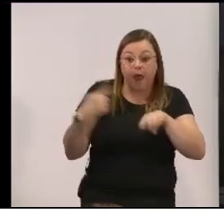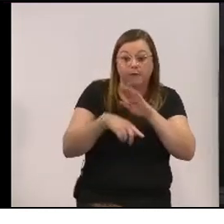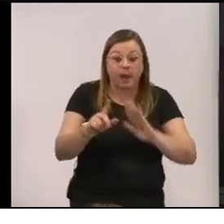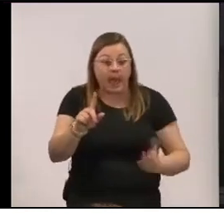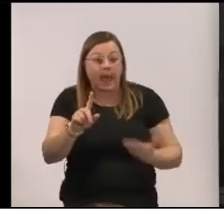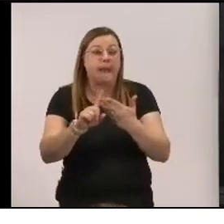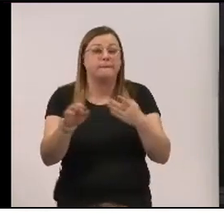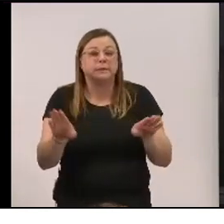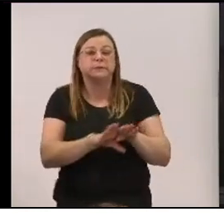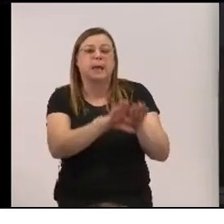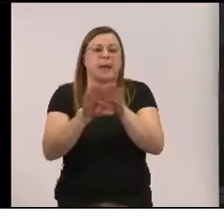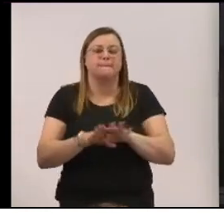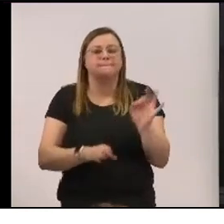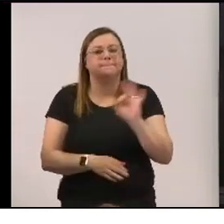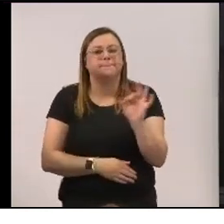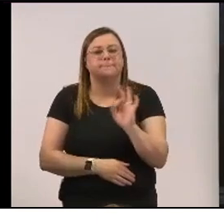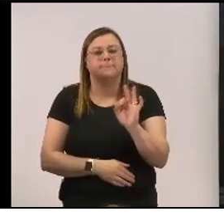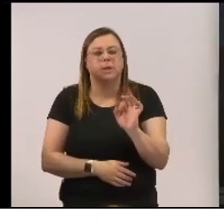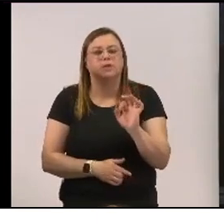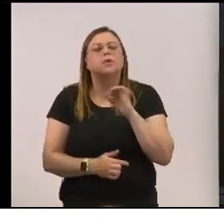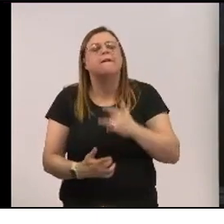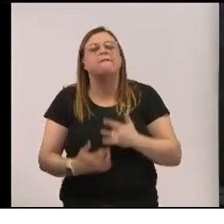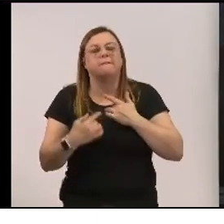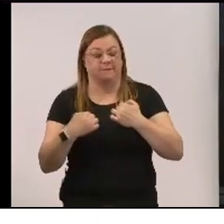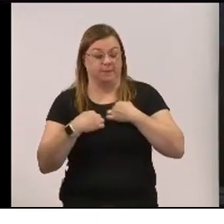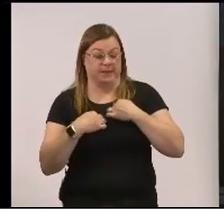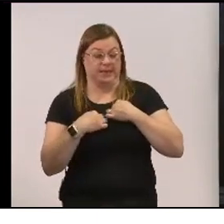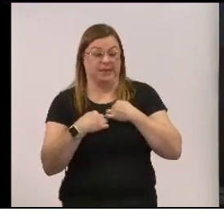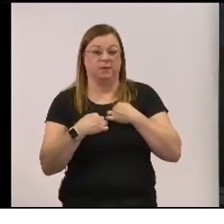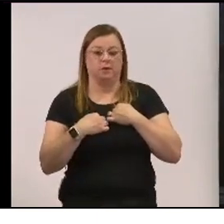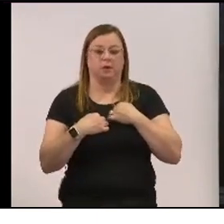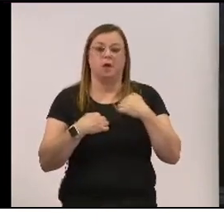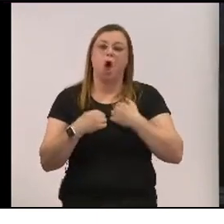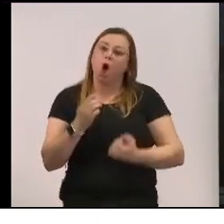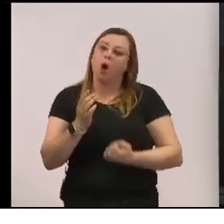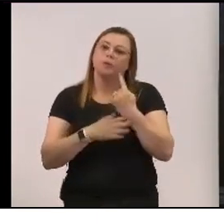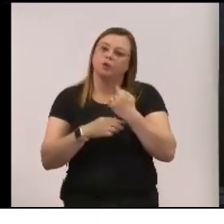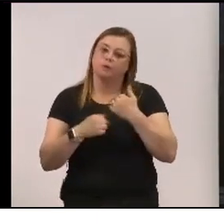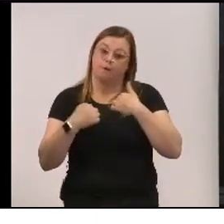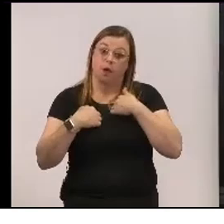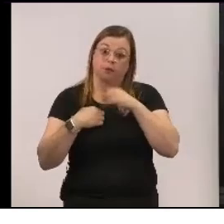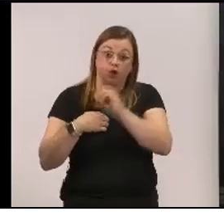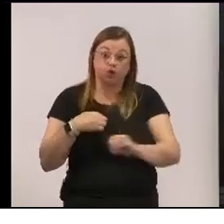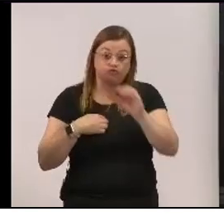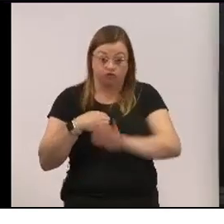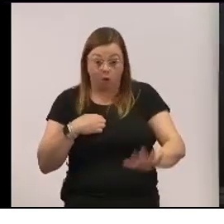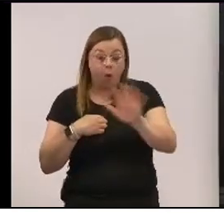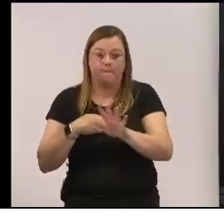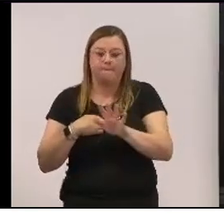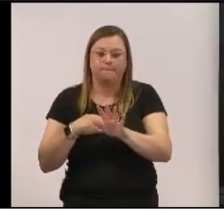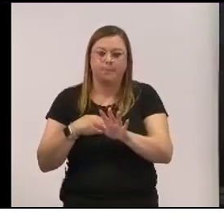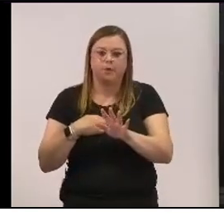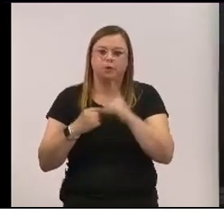And I think for me, this is an opportunity for us in Europe to actually take things forward and